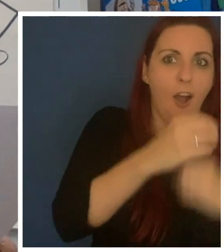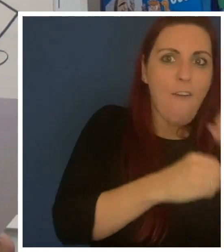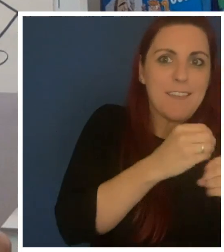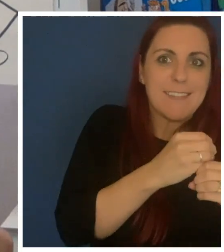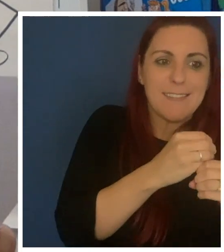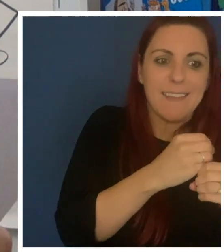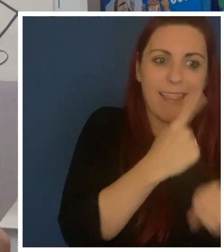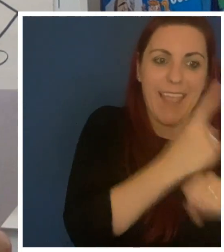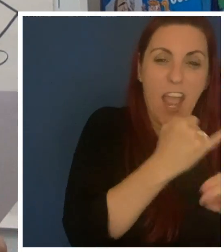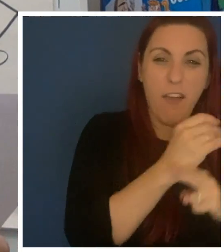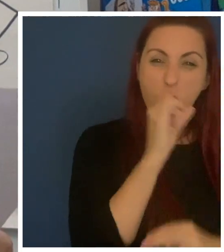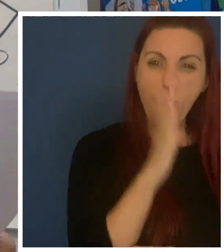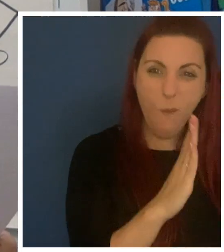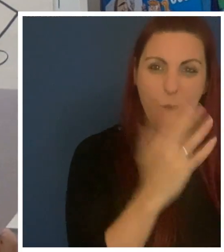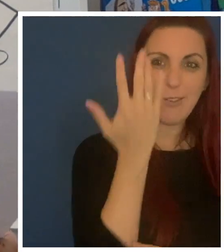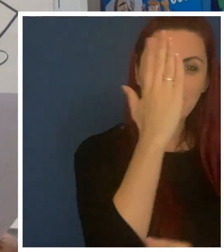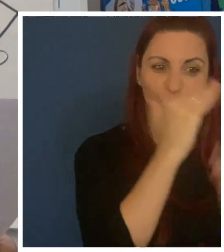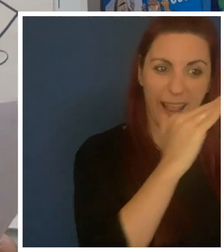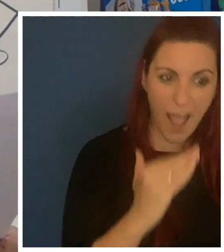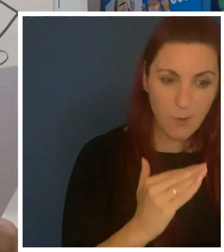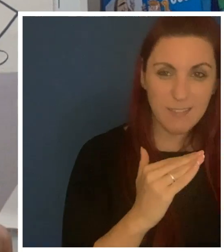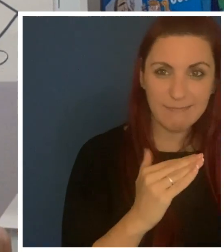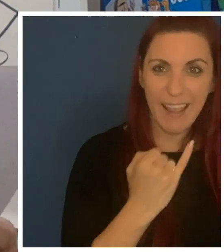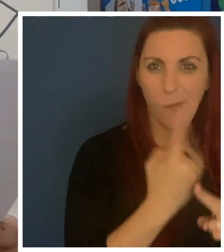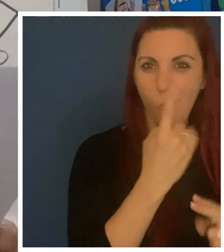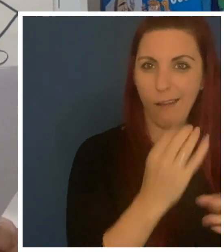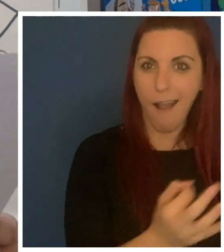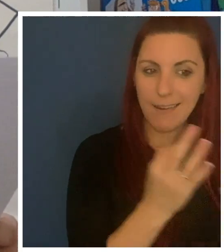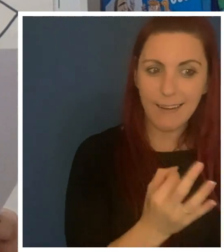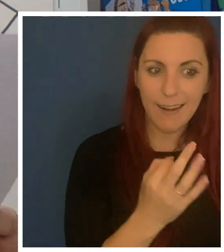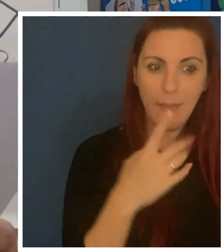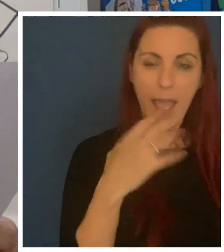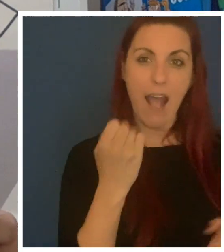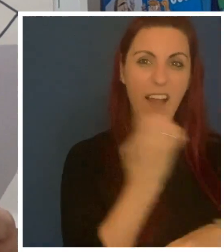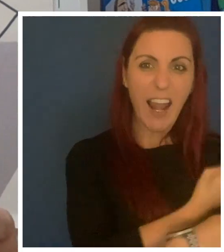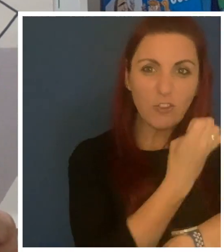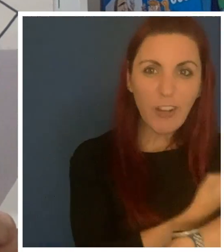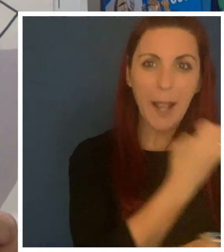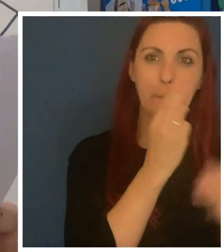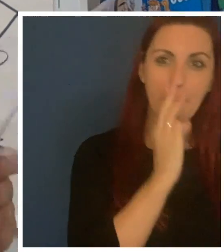cool treehouse in one of the gardens and it's got electricity and it's got all the mod cons.